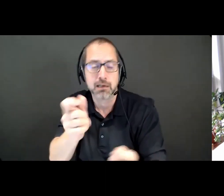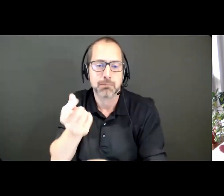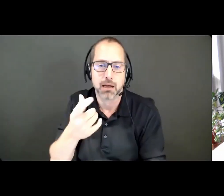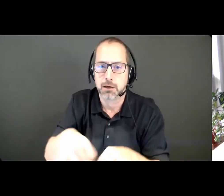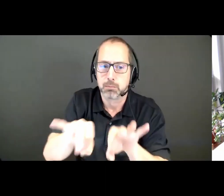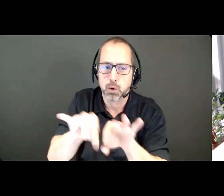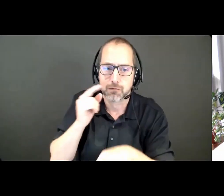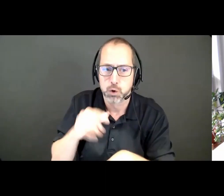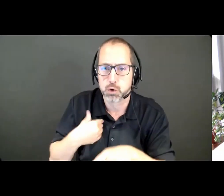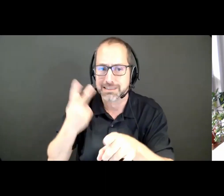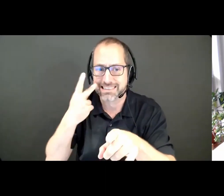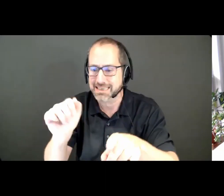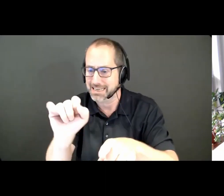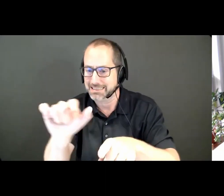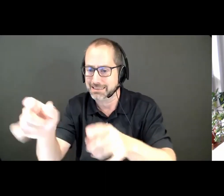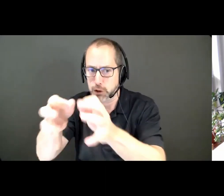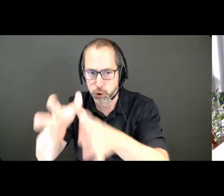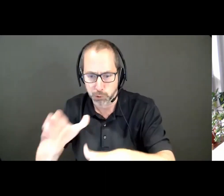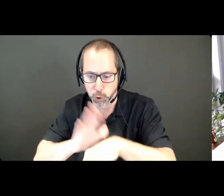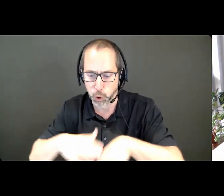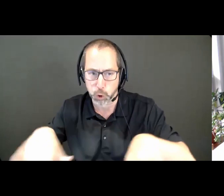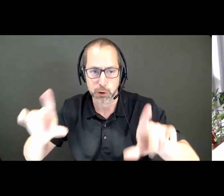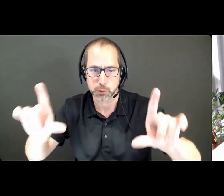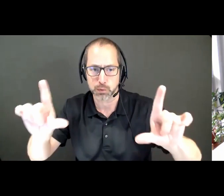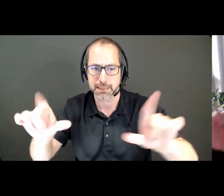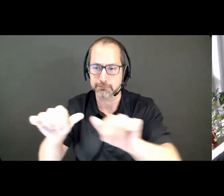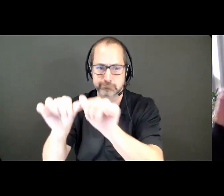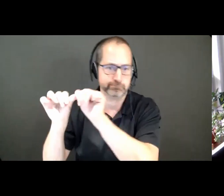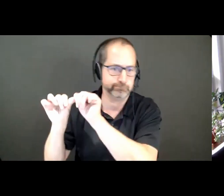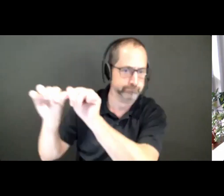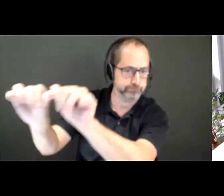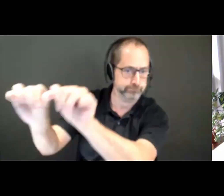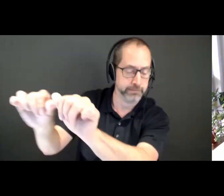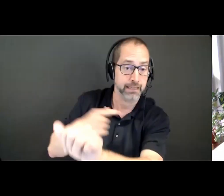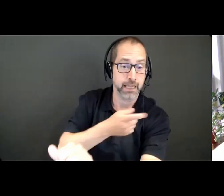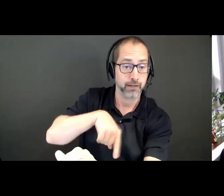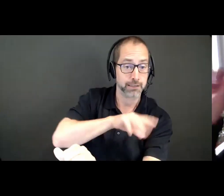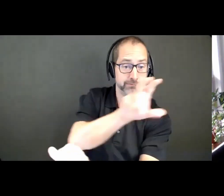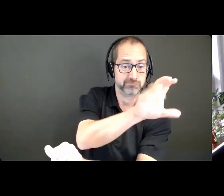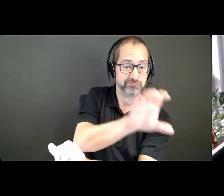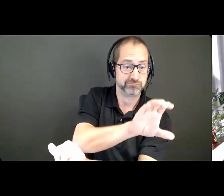featured on your screen, then the rest of us will probably be along your top of the screen.